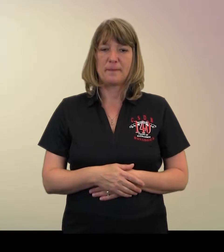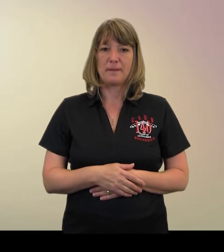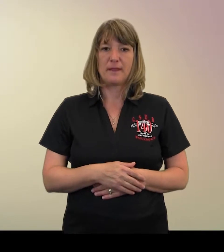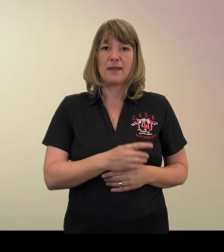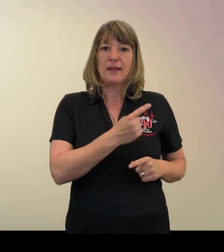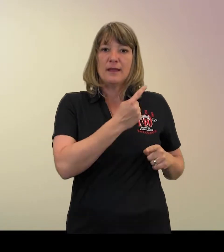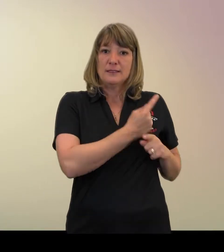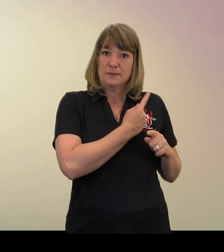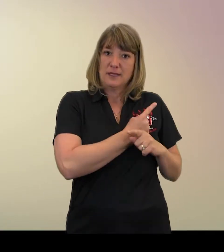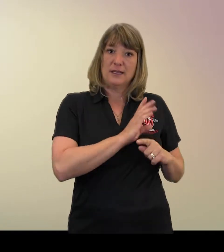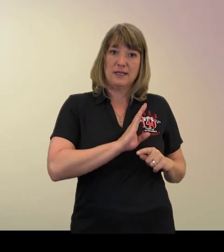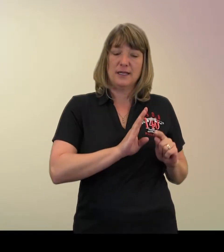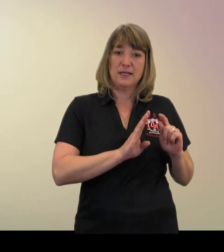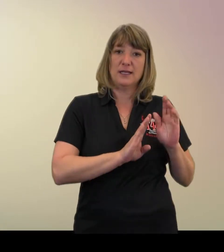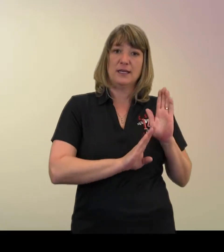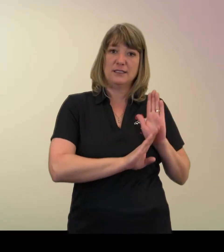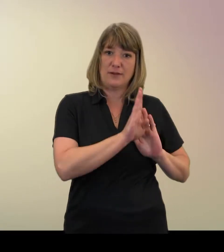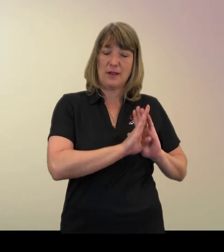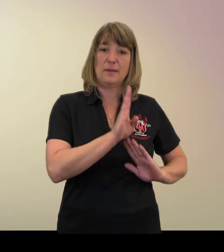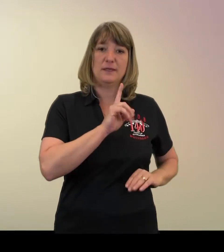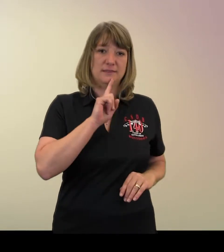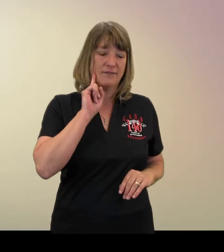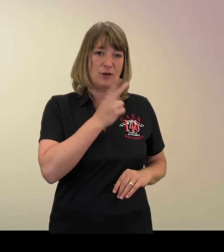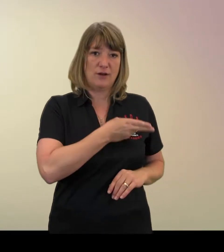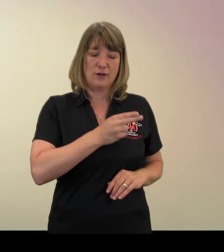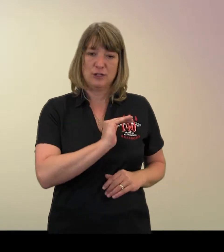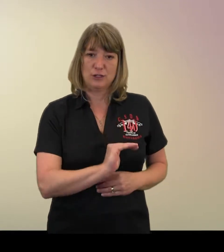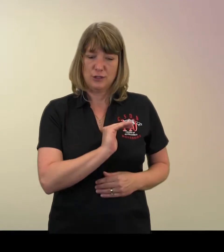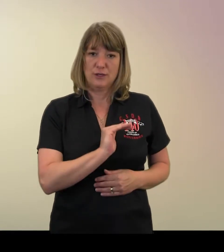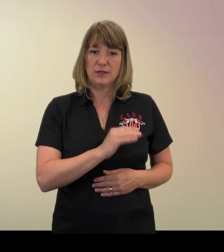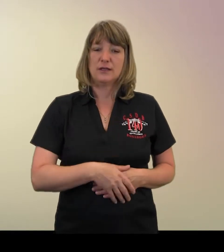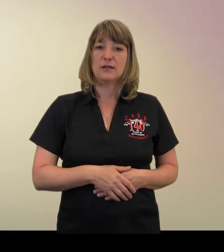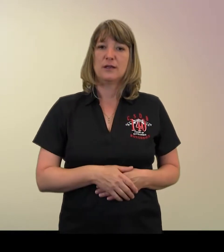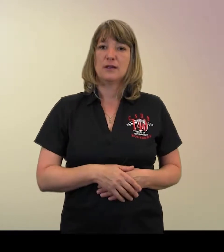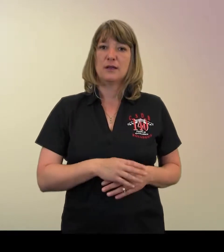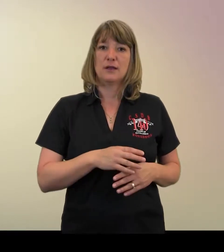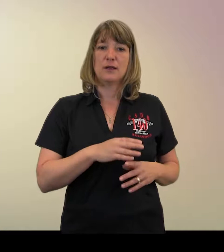In typically developing children, who are deaf and hard of hearing, when they're provided